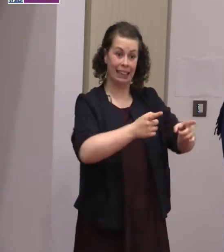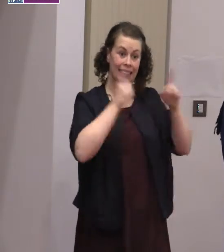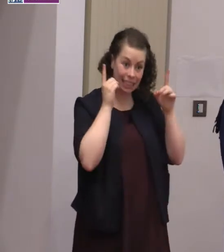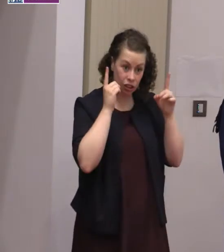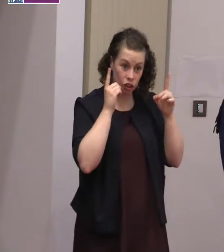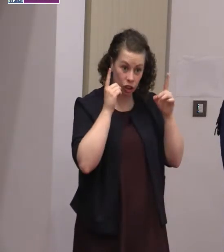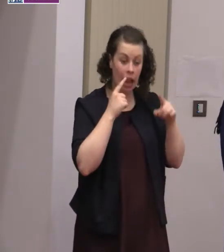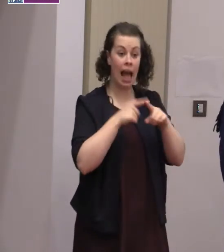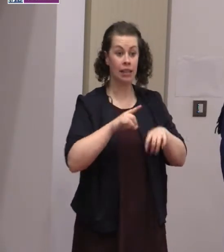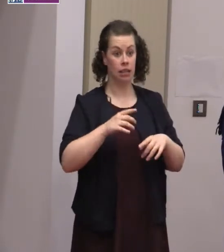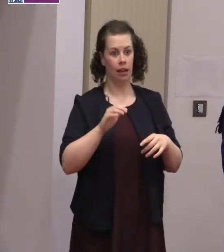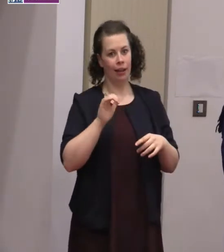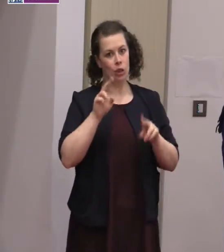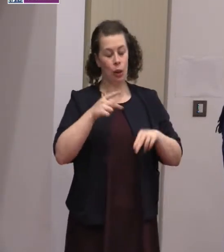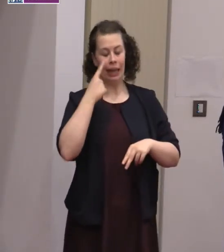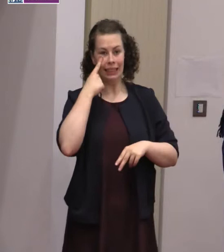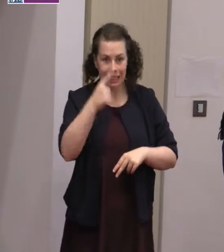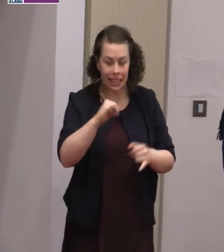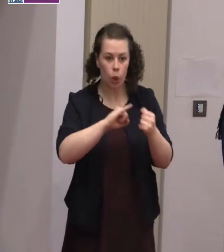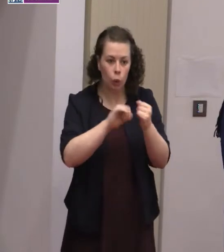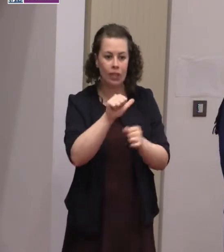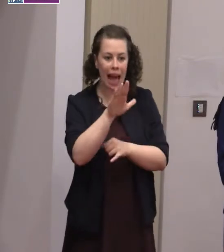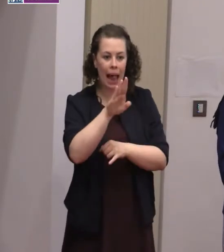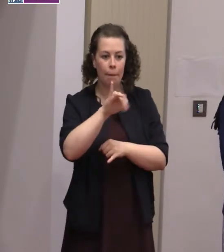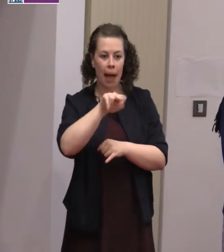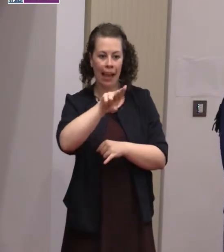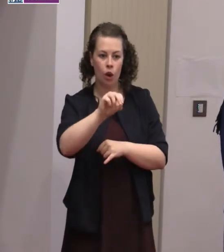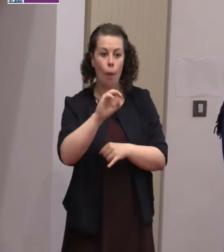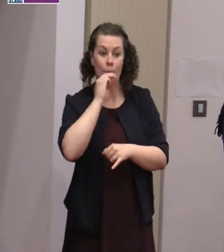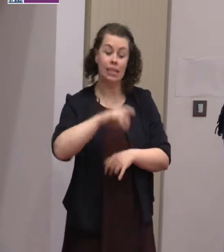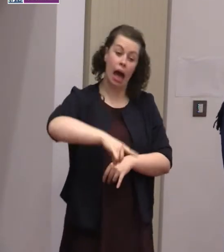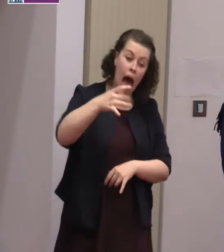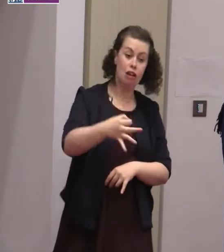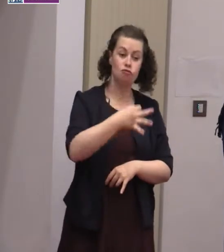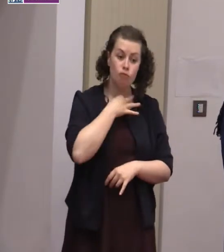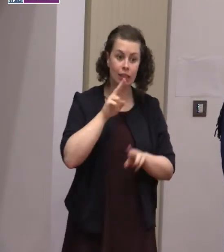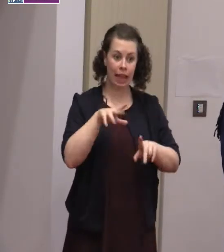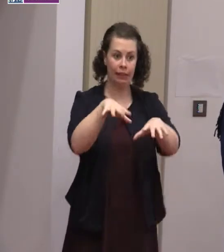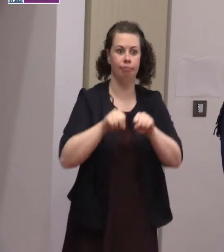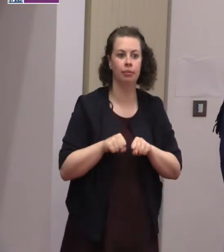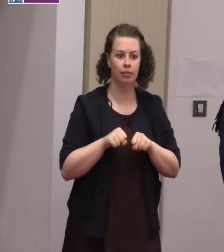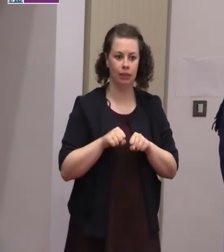the (unknown term), and unthreatening attention that they constantly received.